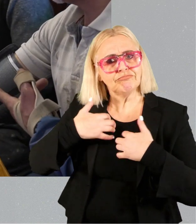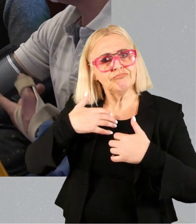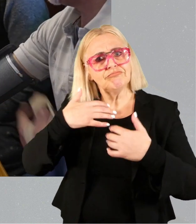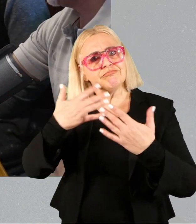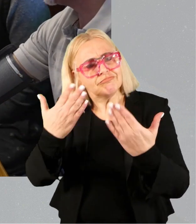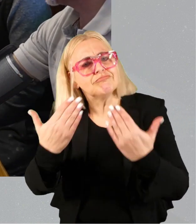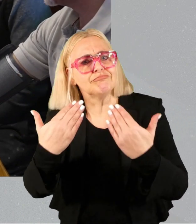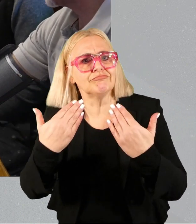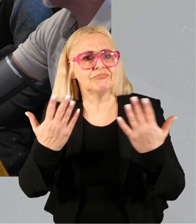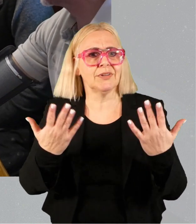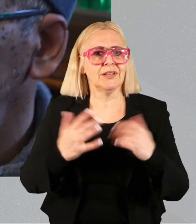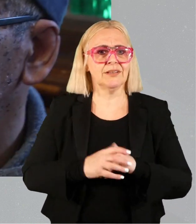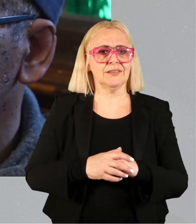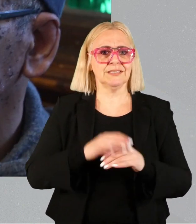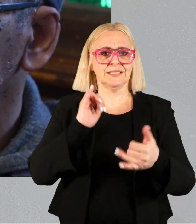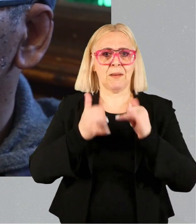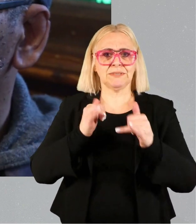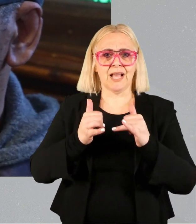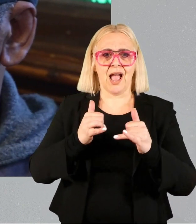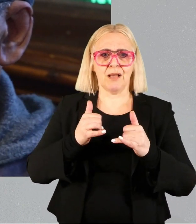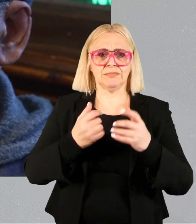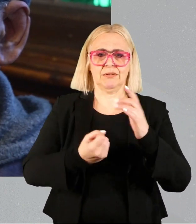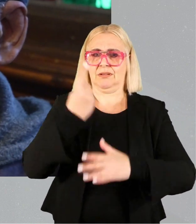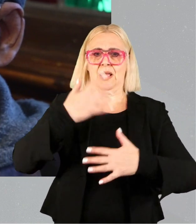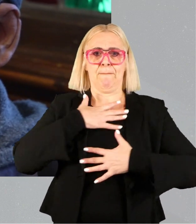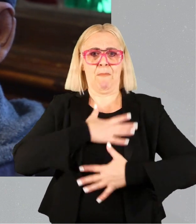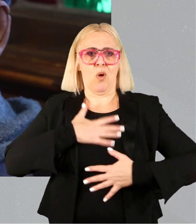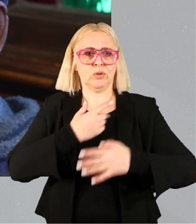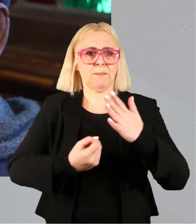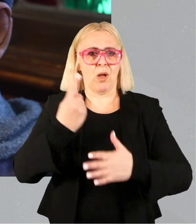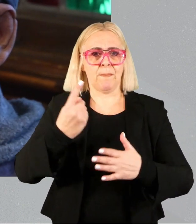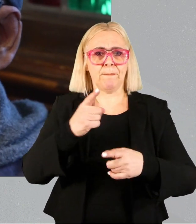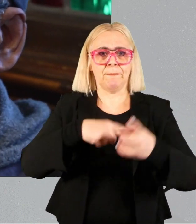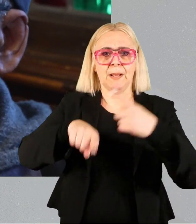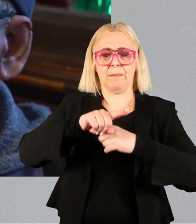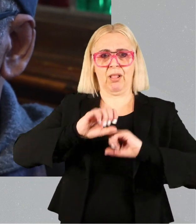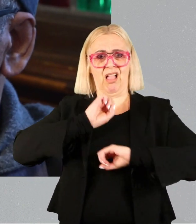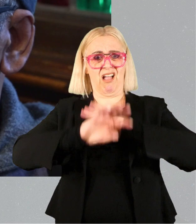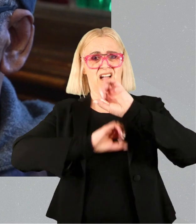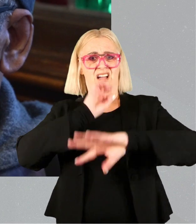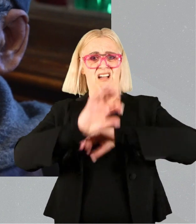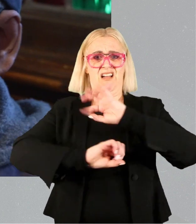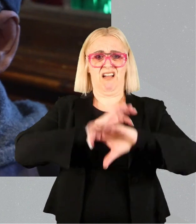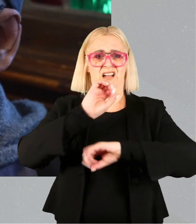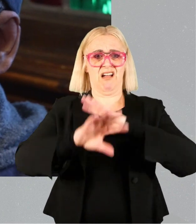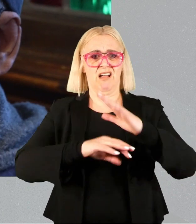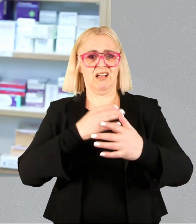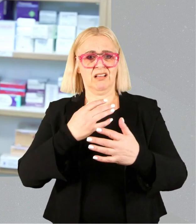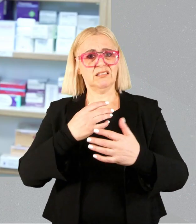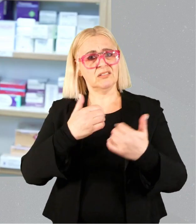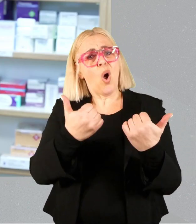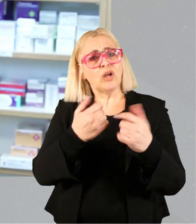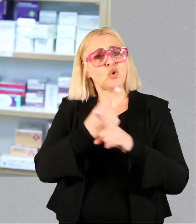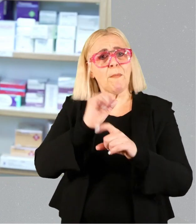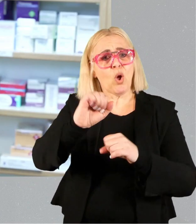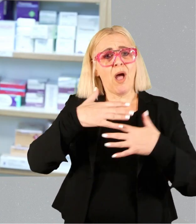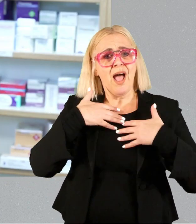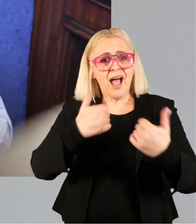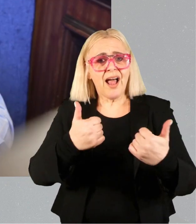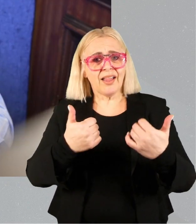Sometimes you have really poignant moments where people are sharing their life stories. It's OK to talk about your health.